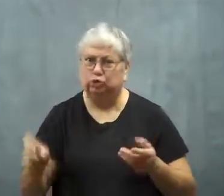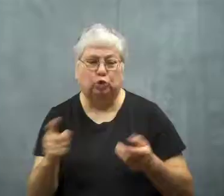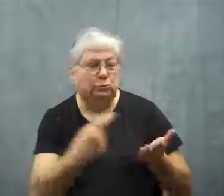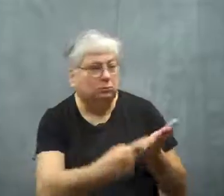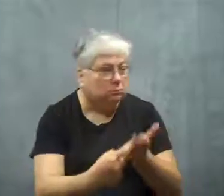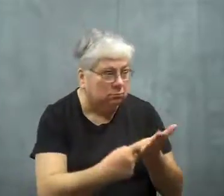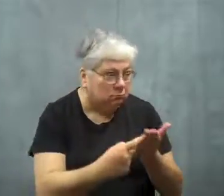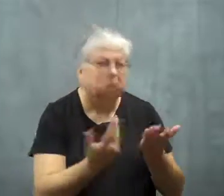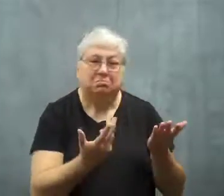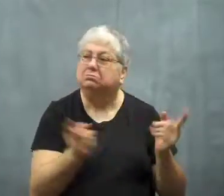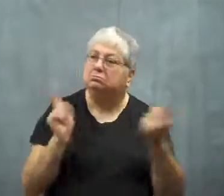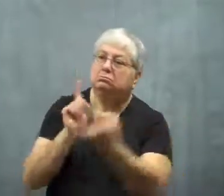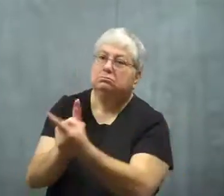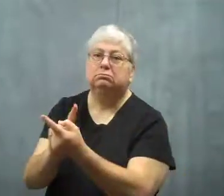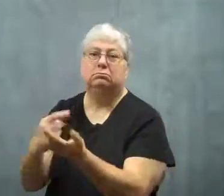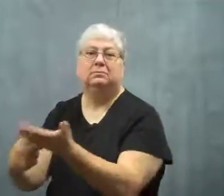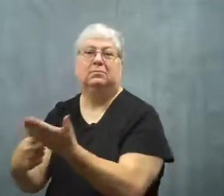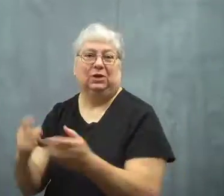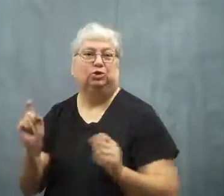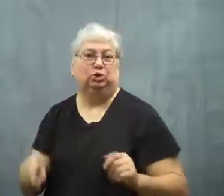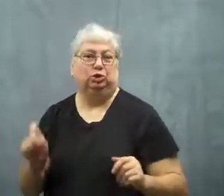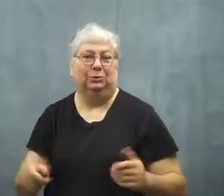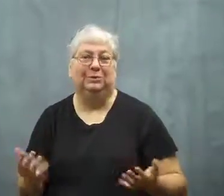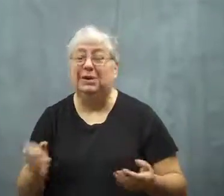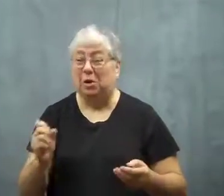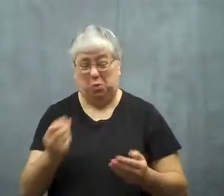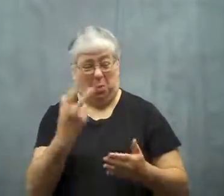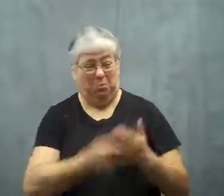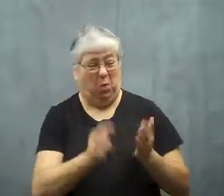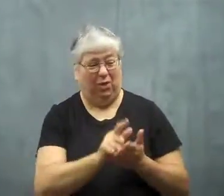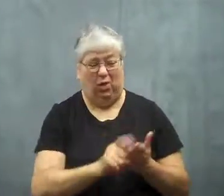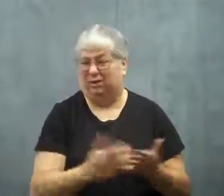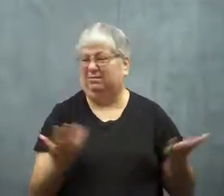He should have talked with them first before talking to anyone else.